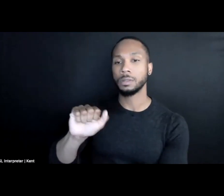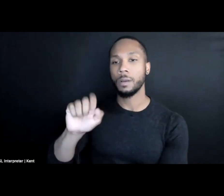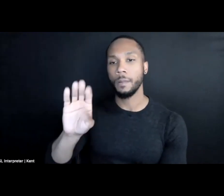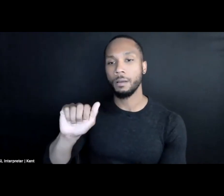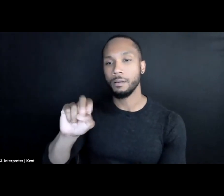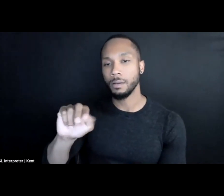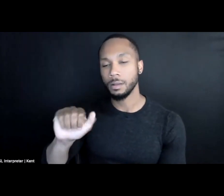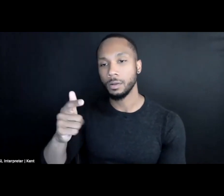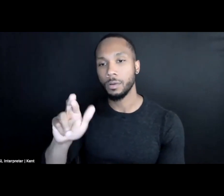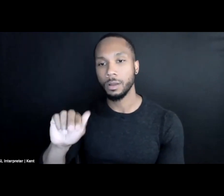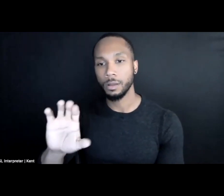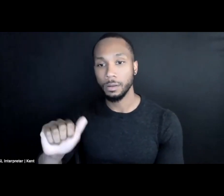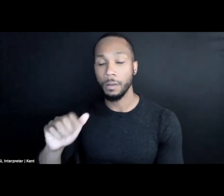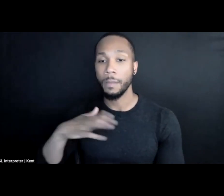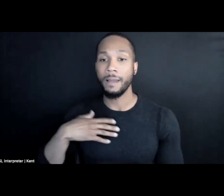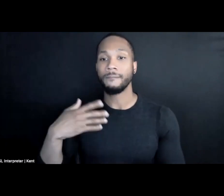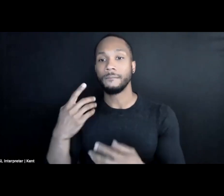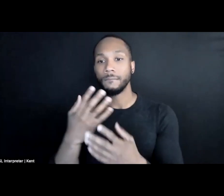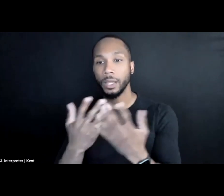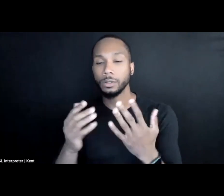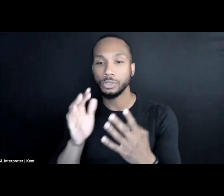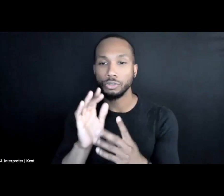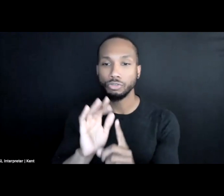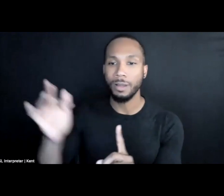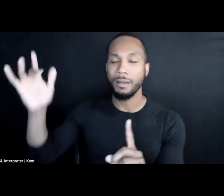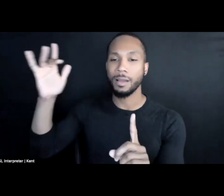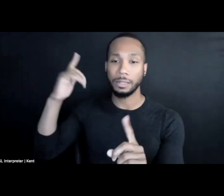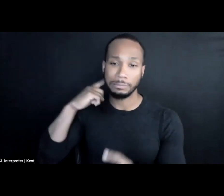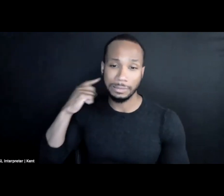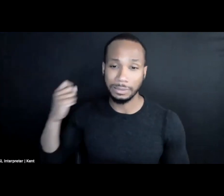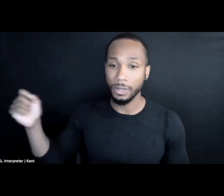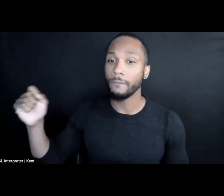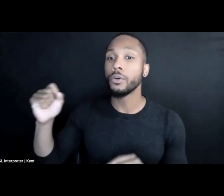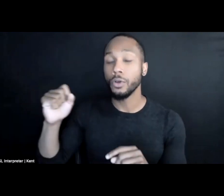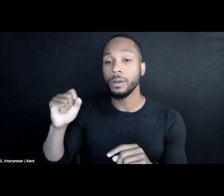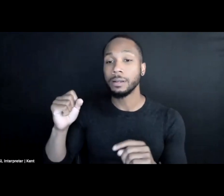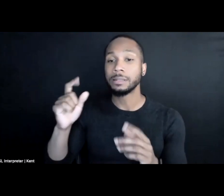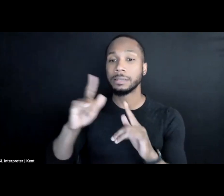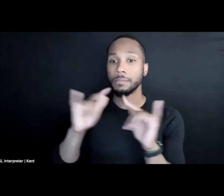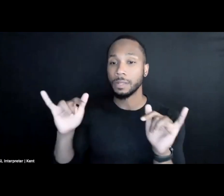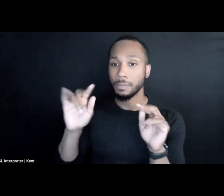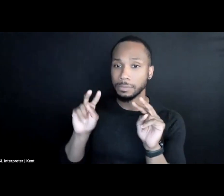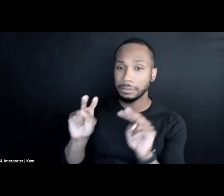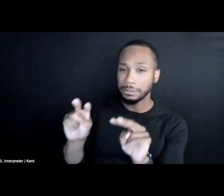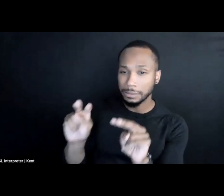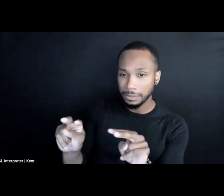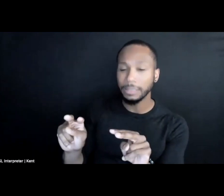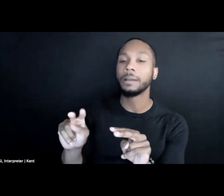Mis dedos pulen Con un paño La plata mientras Veo pinos y La Colonia Tovar.